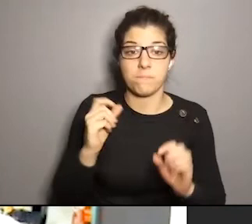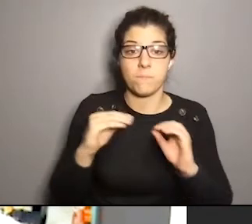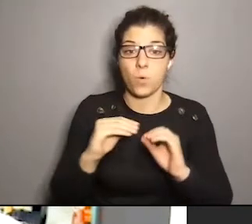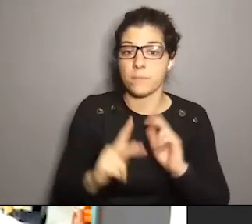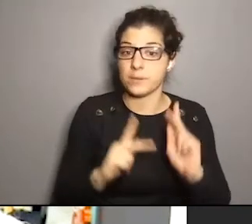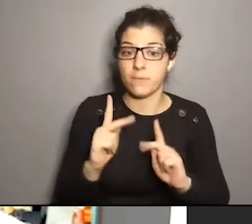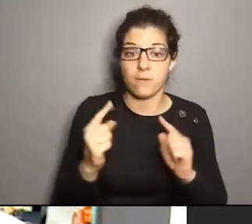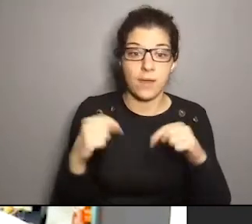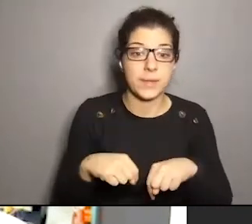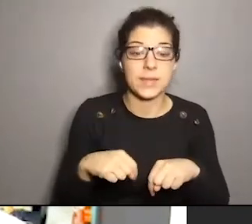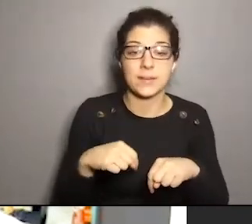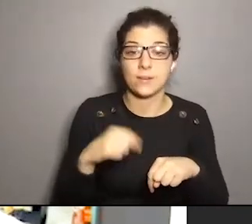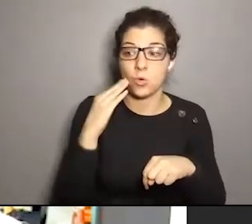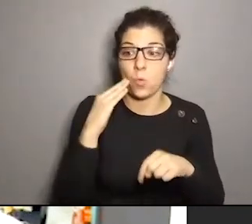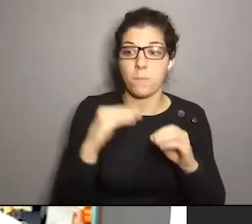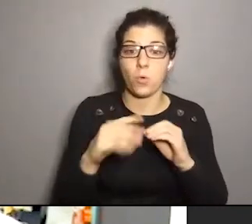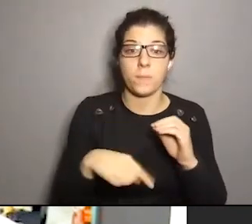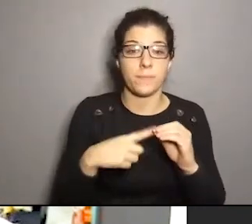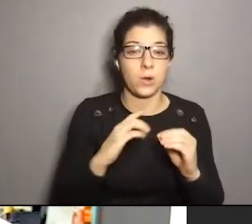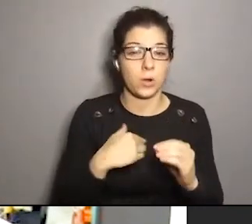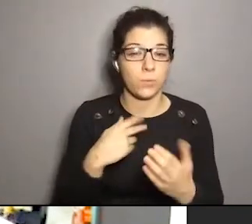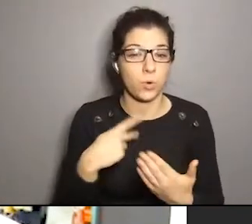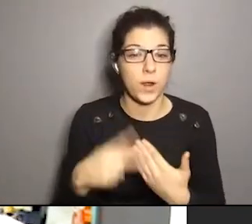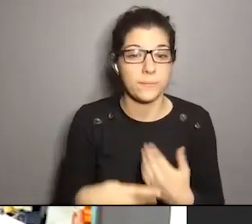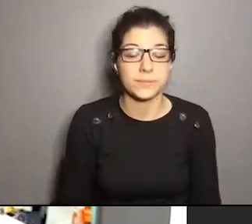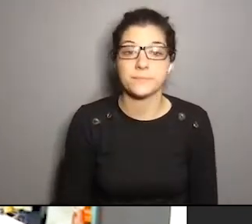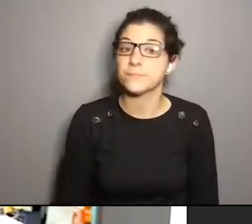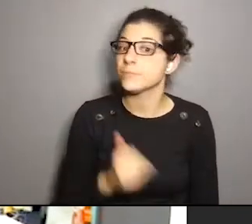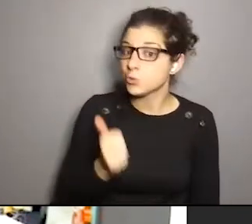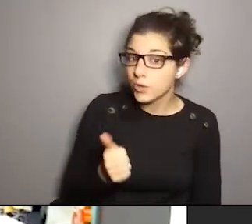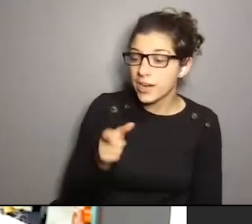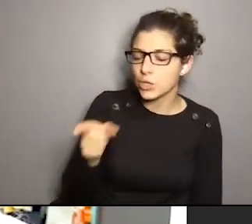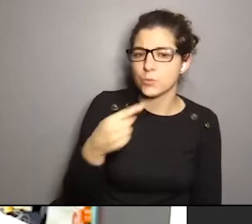and getting to know a little bit more about our programs. Great. And as you said, there was certainly